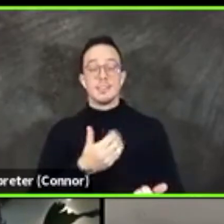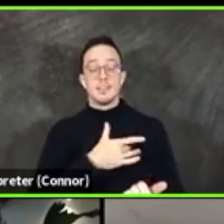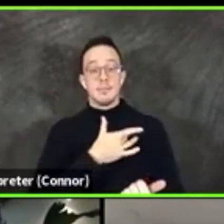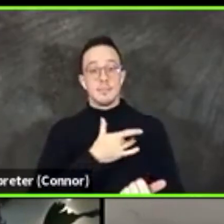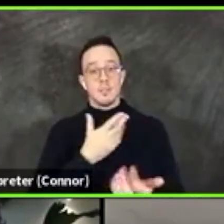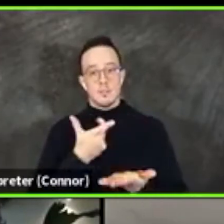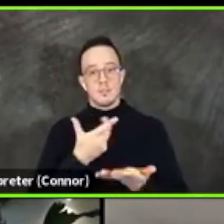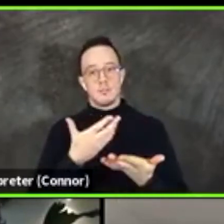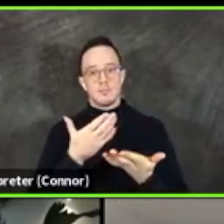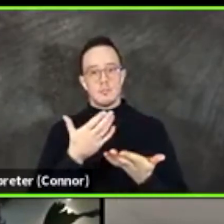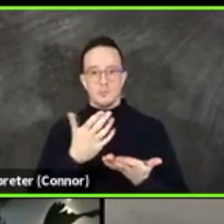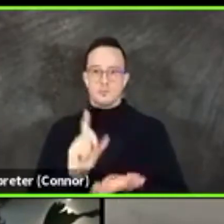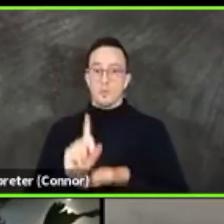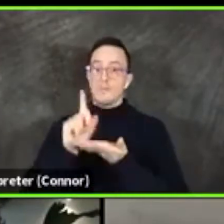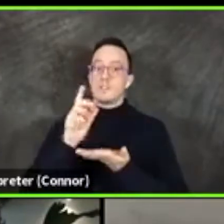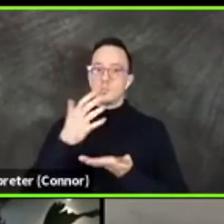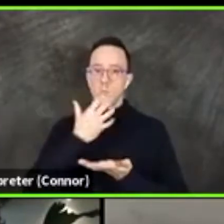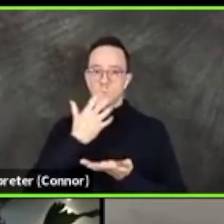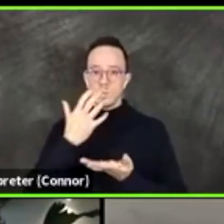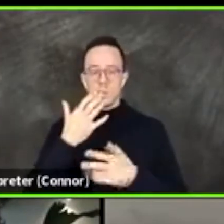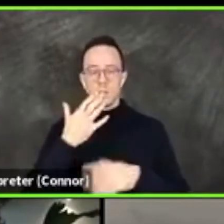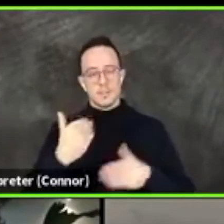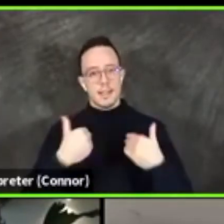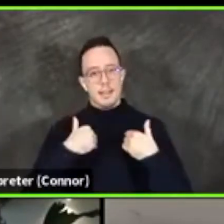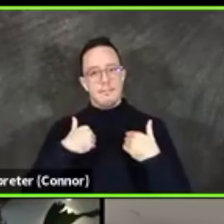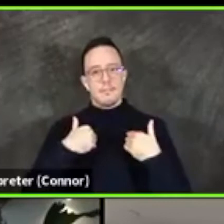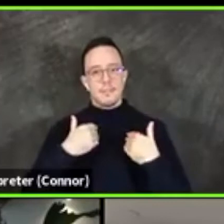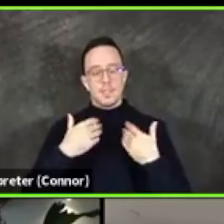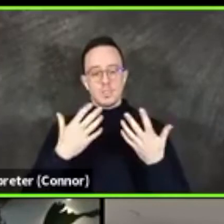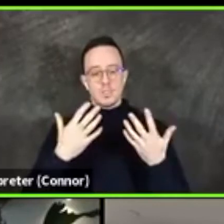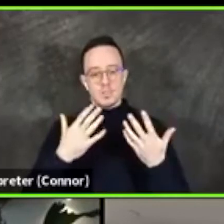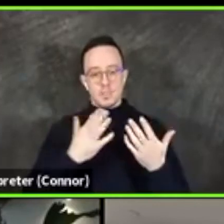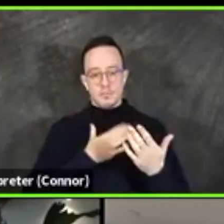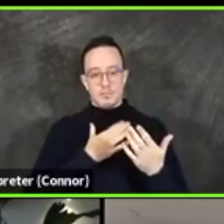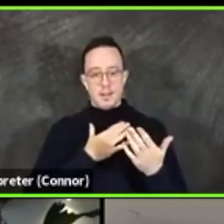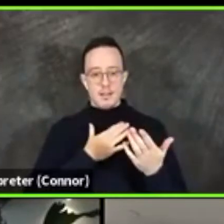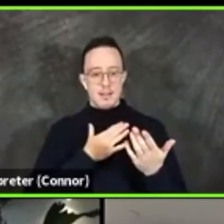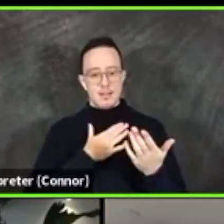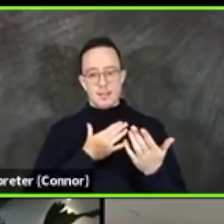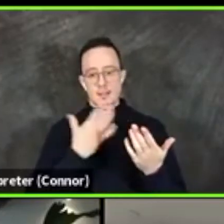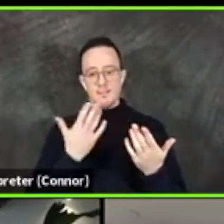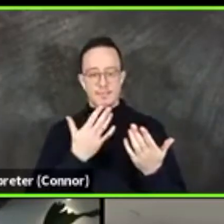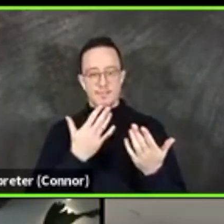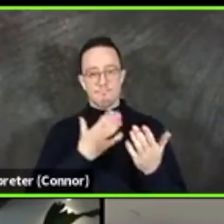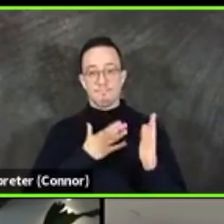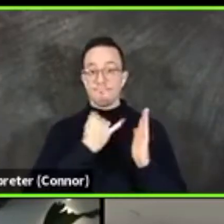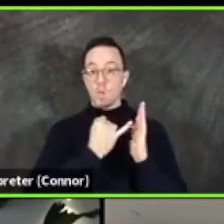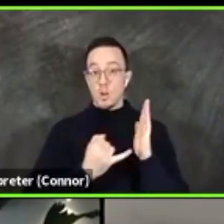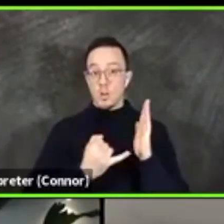TO HAVE MY ARTISTIC PRACTICE WHICH